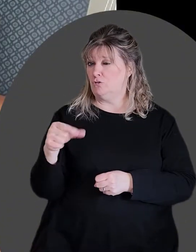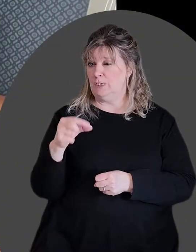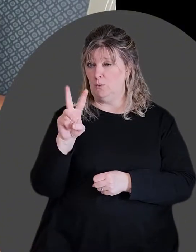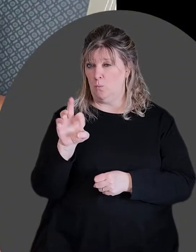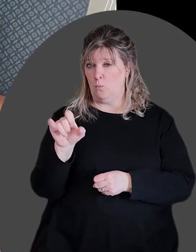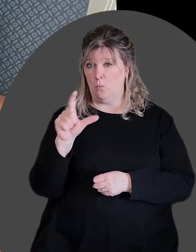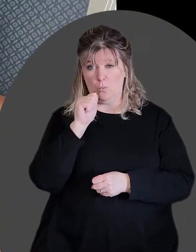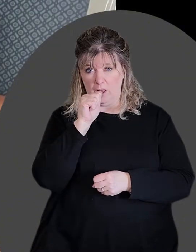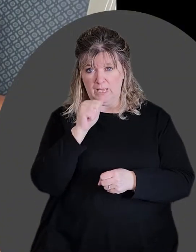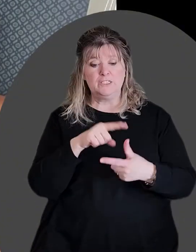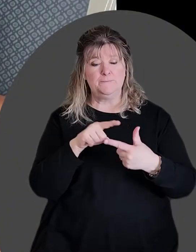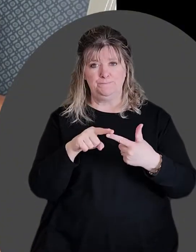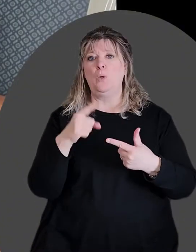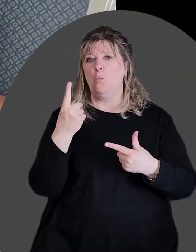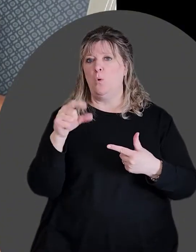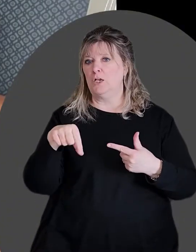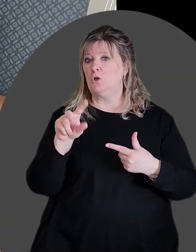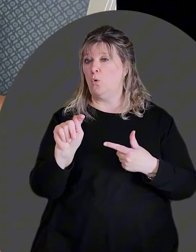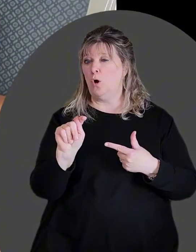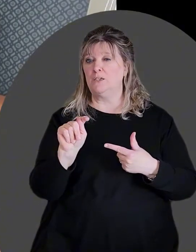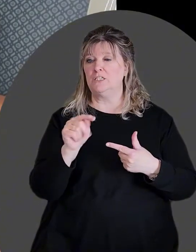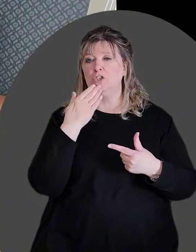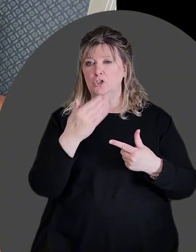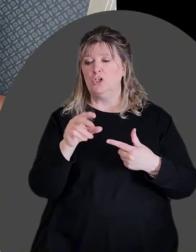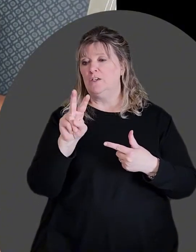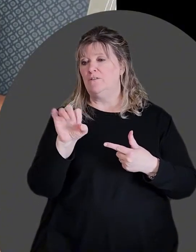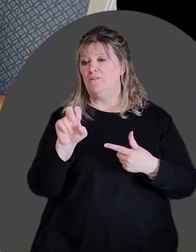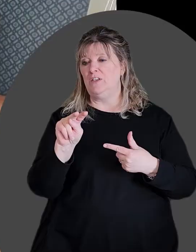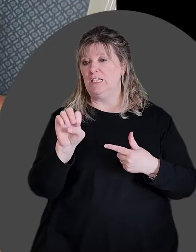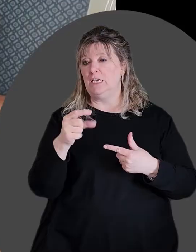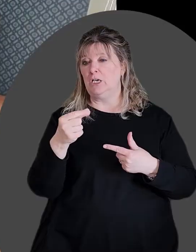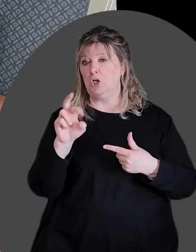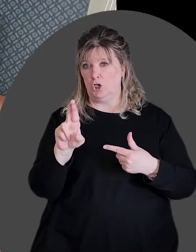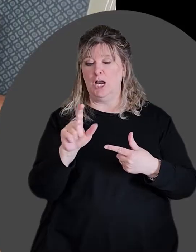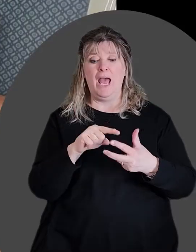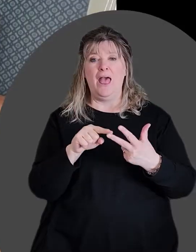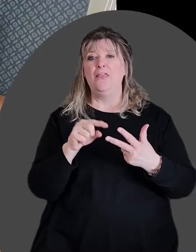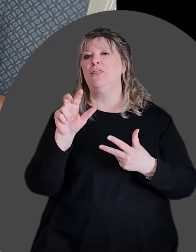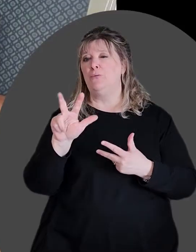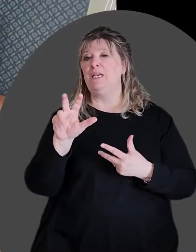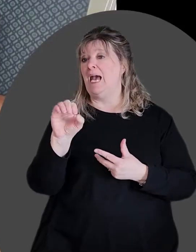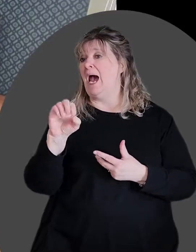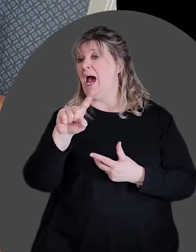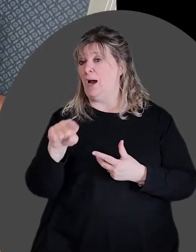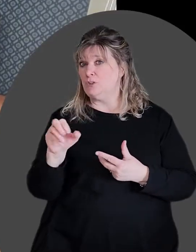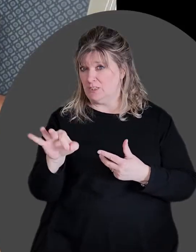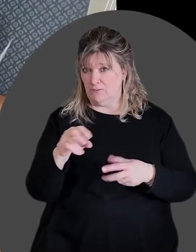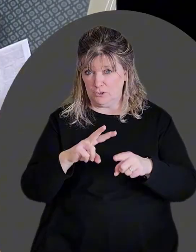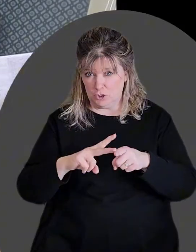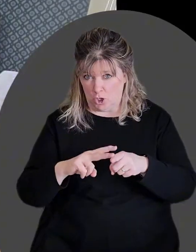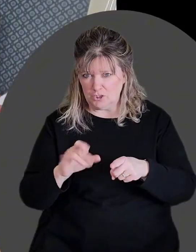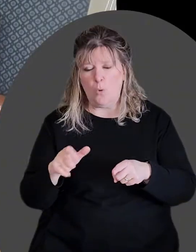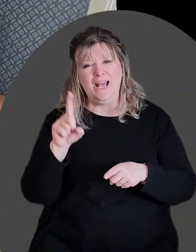one quart of good vinegar and three ounces of salt I need one and a half ounces of salt